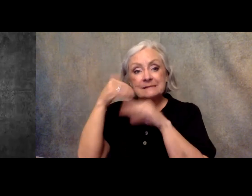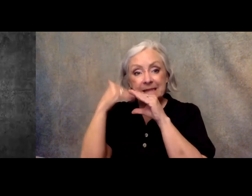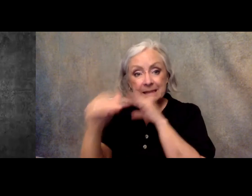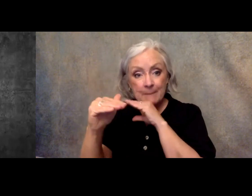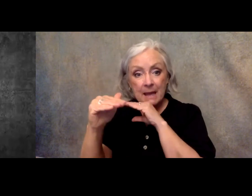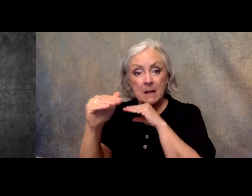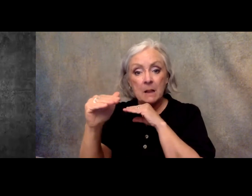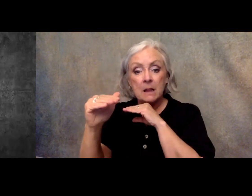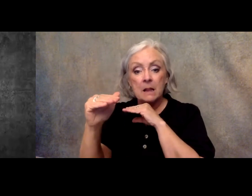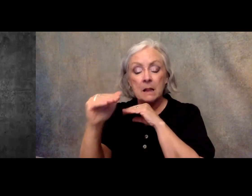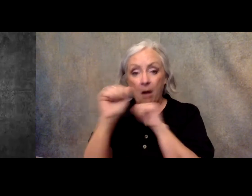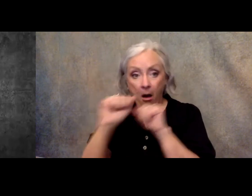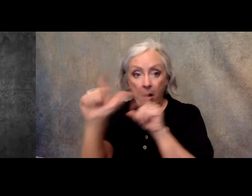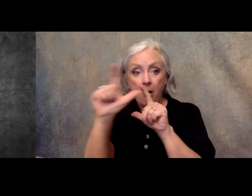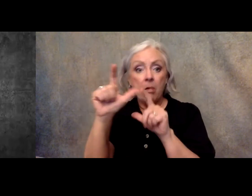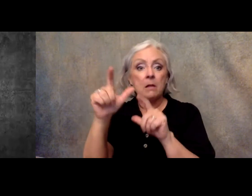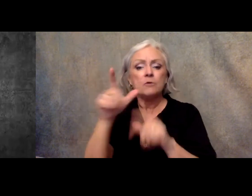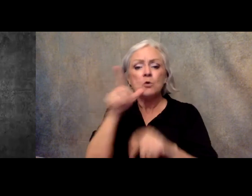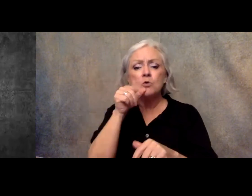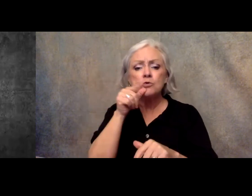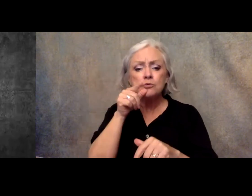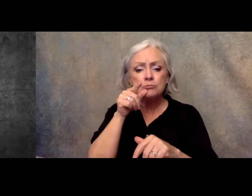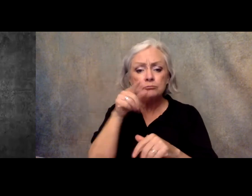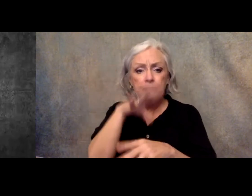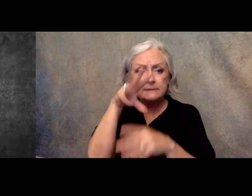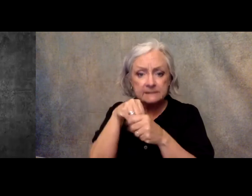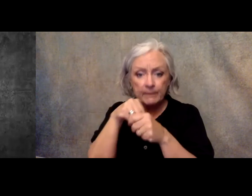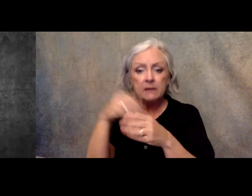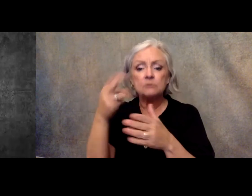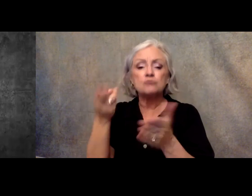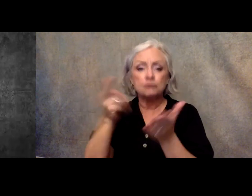to all of our registered participants with the link. This recording, if you'd like to share